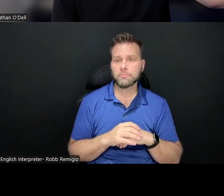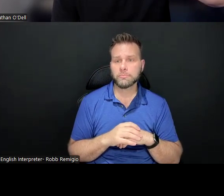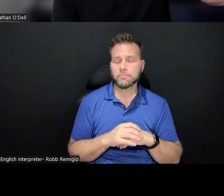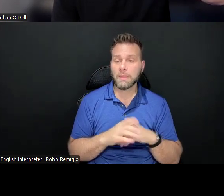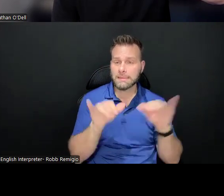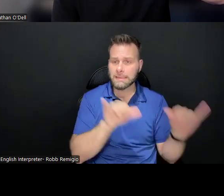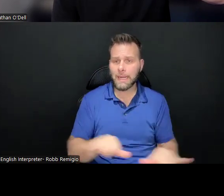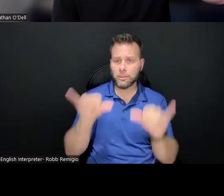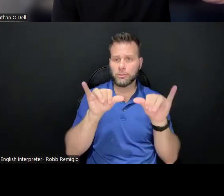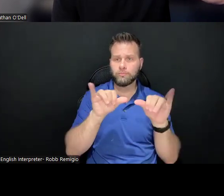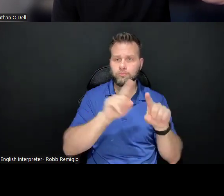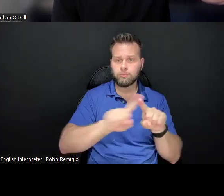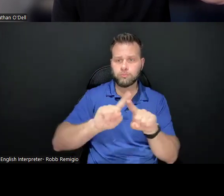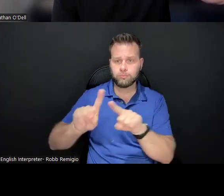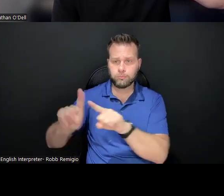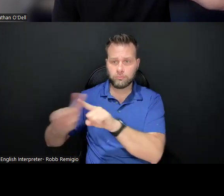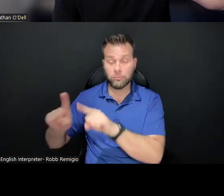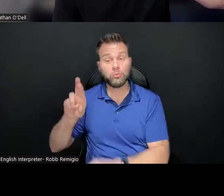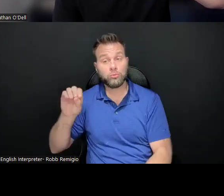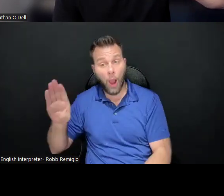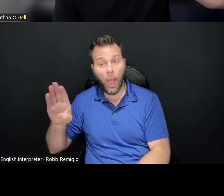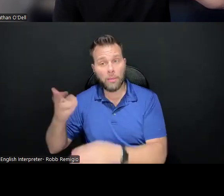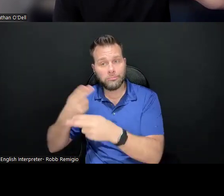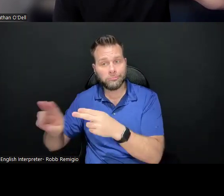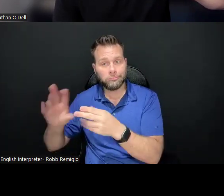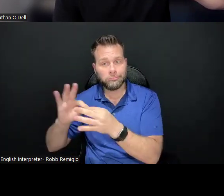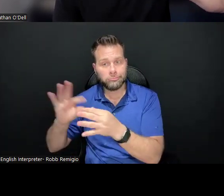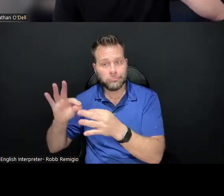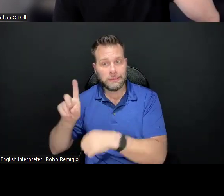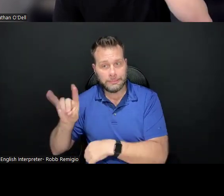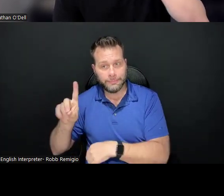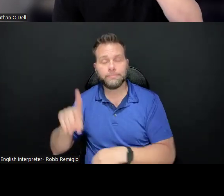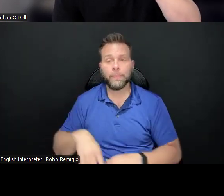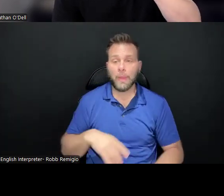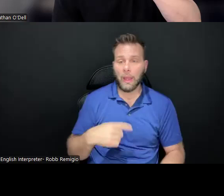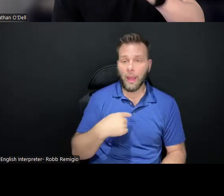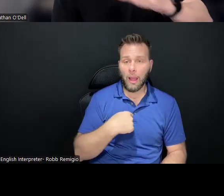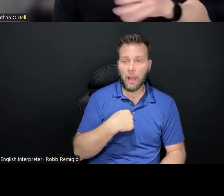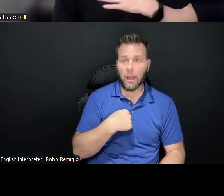There are different standards. I believe that both Camille and Rob talked about it a little